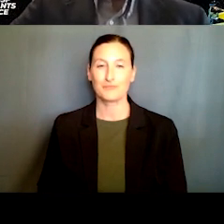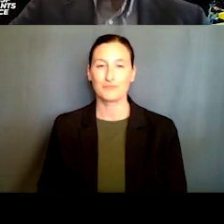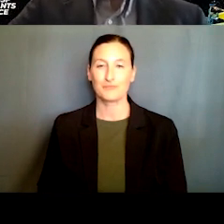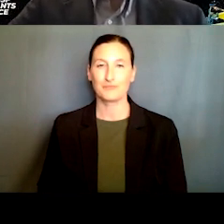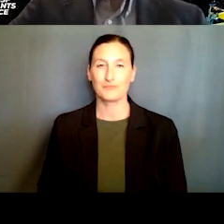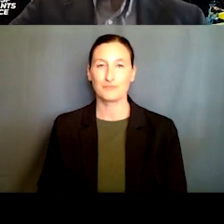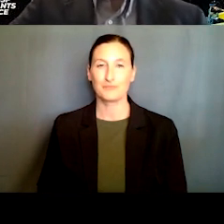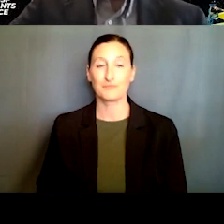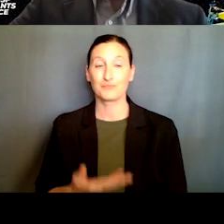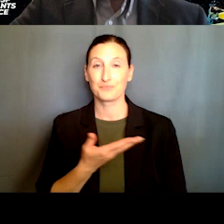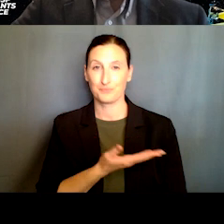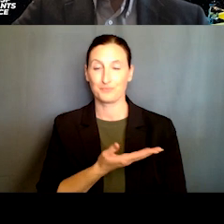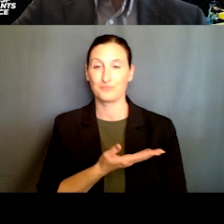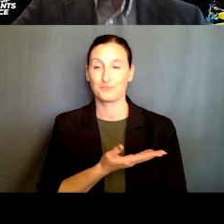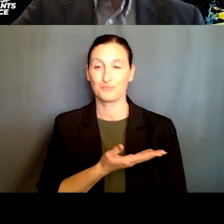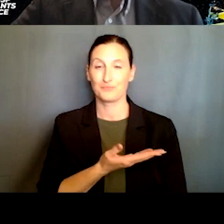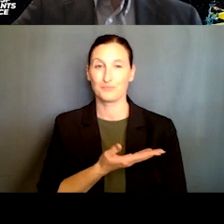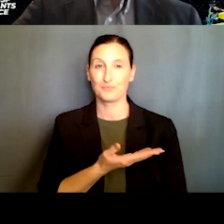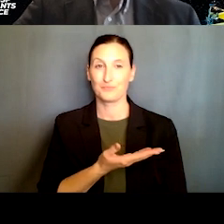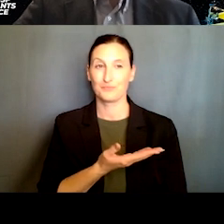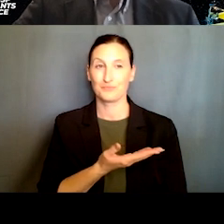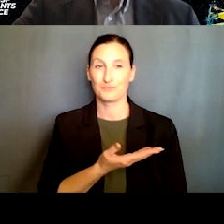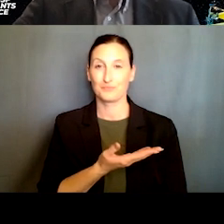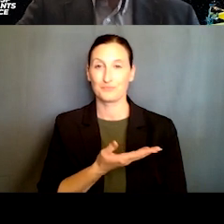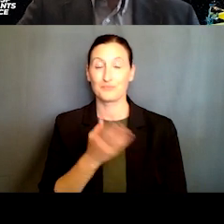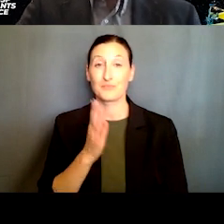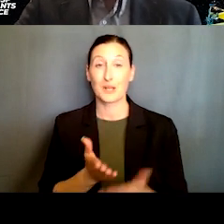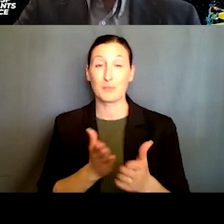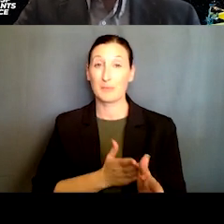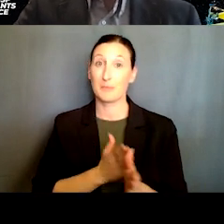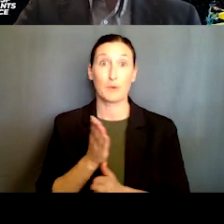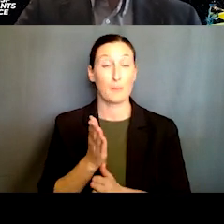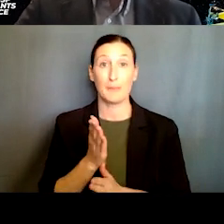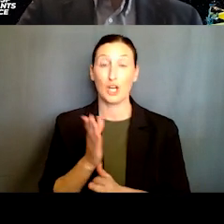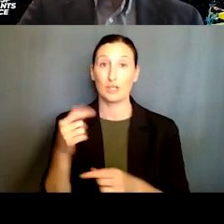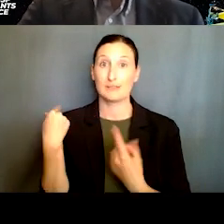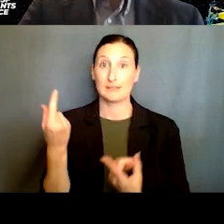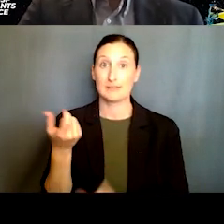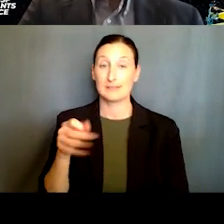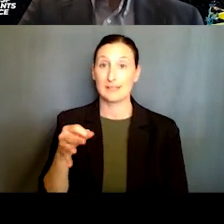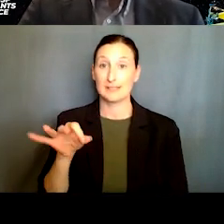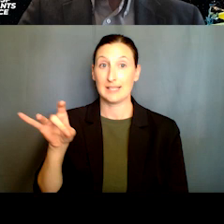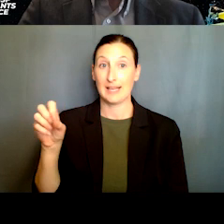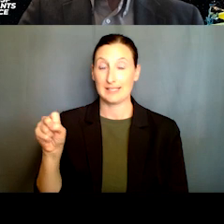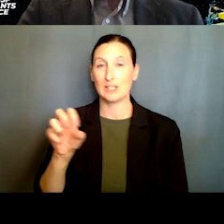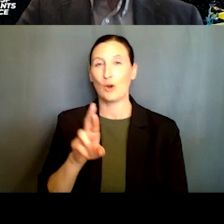Probably the premier undergraduate research program at NSF, which has been going on since the '80s are the REU sites.